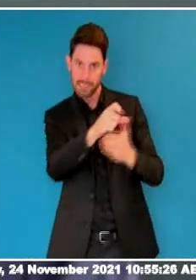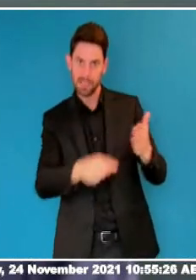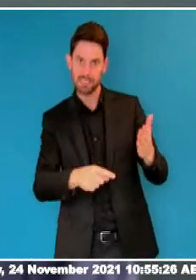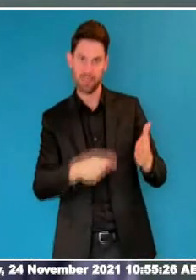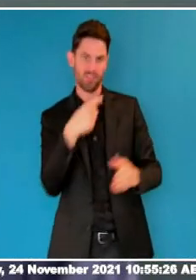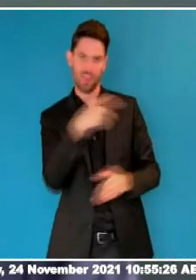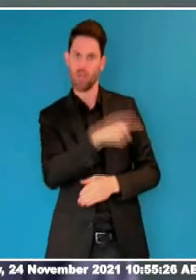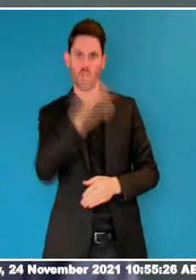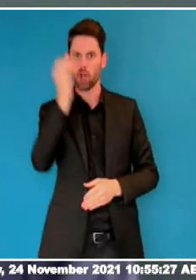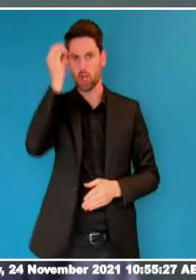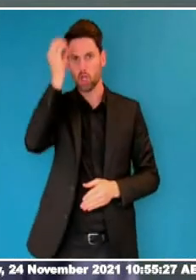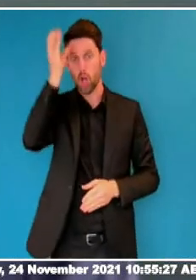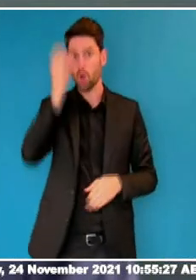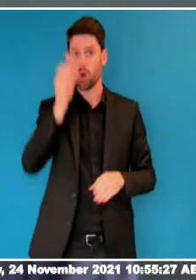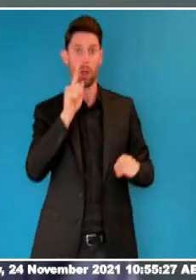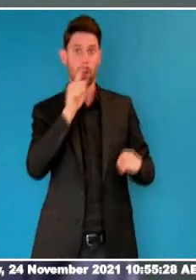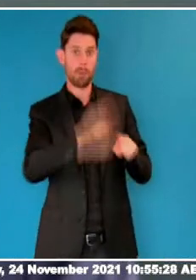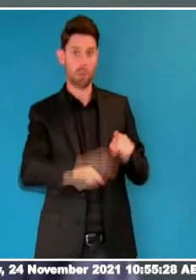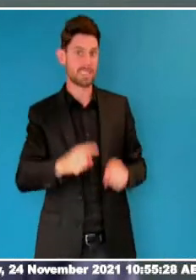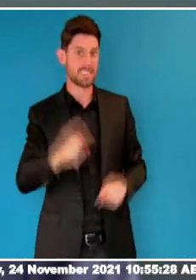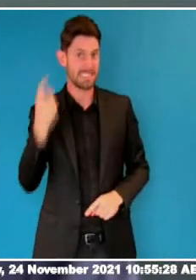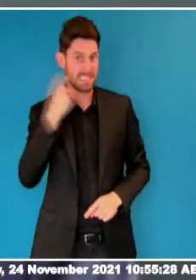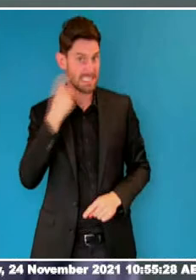Most of them quite easily are accommodated.